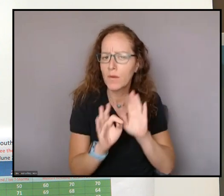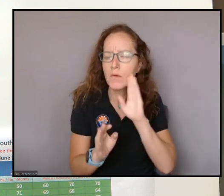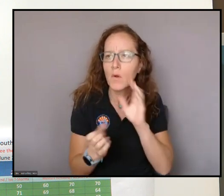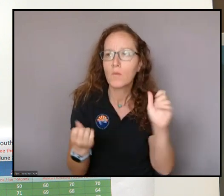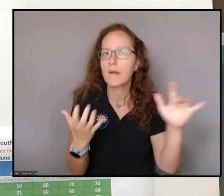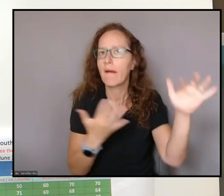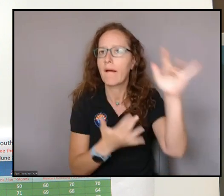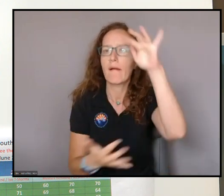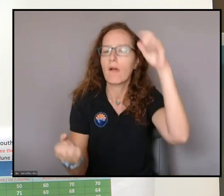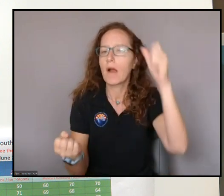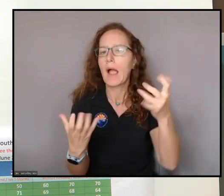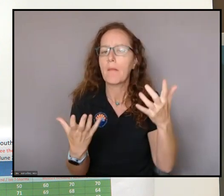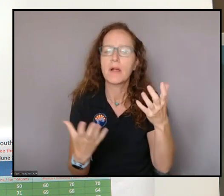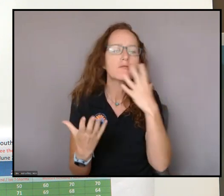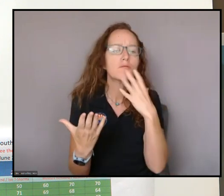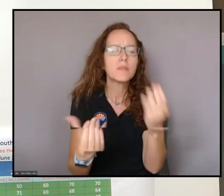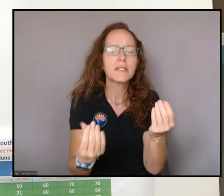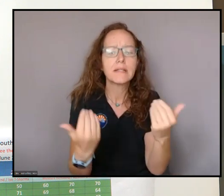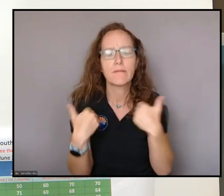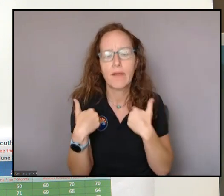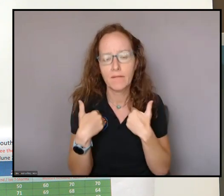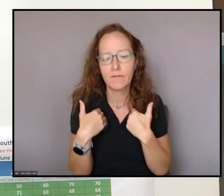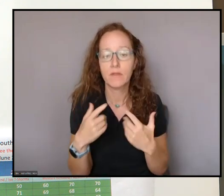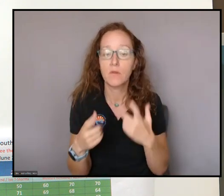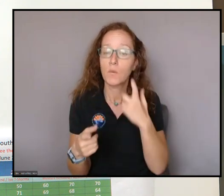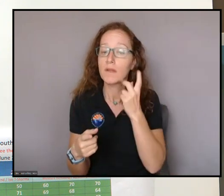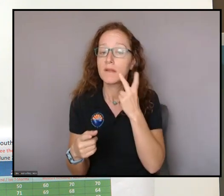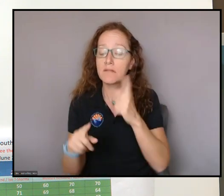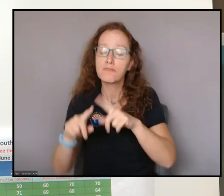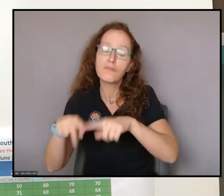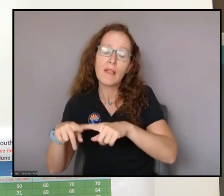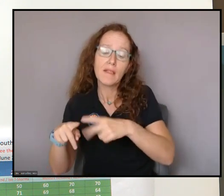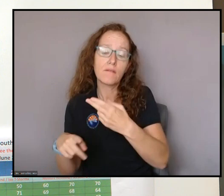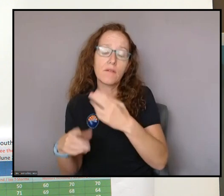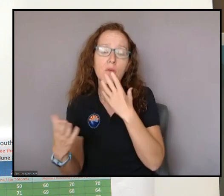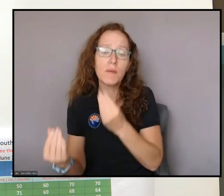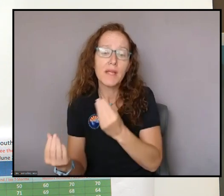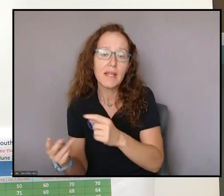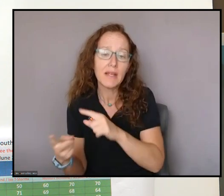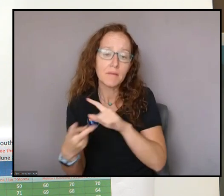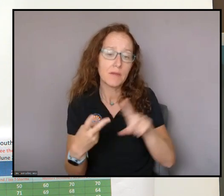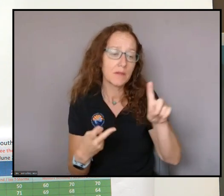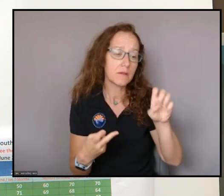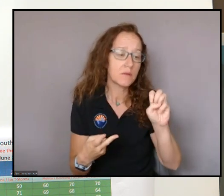fairly high here through tomorrow. But they are starting to actually decrease tomorrow and especially on